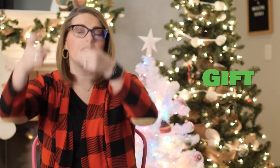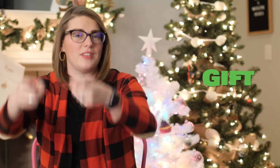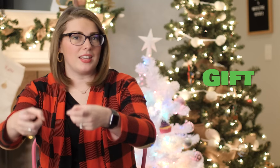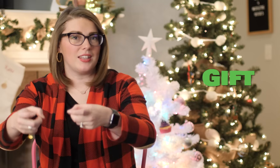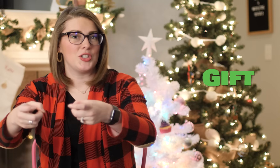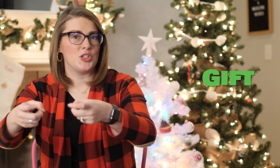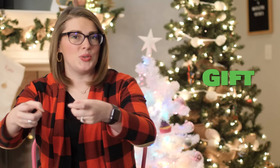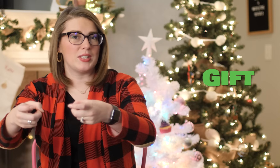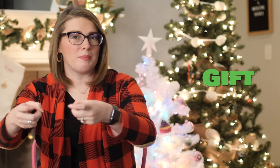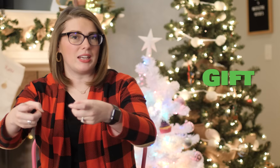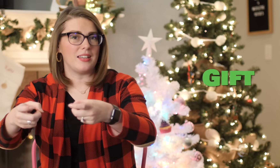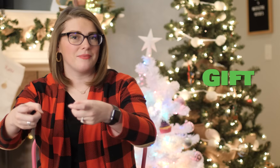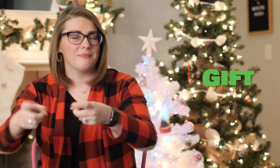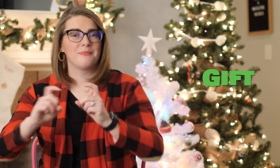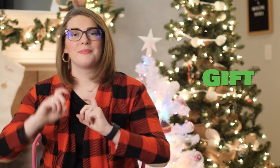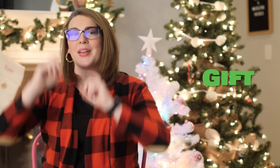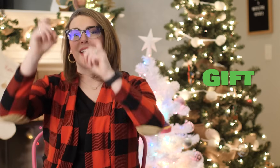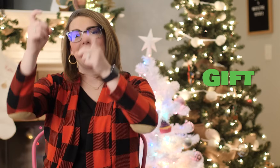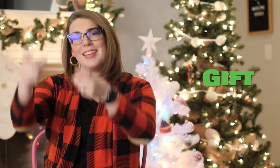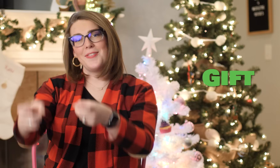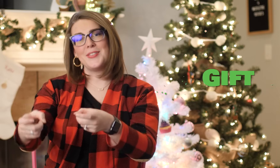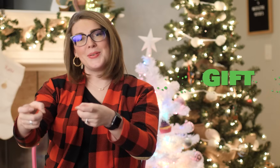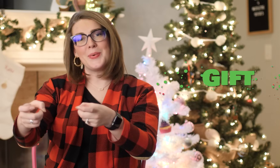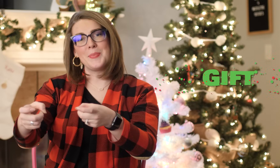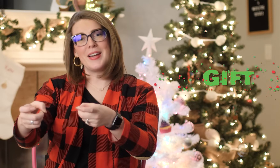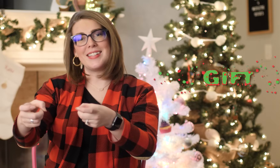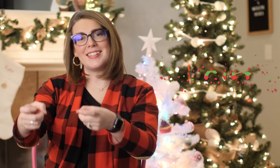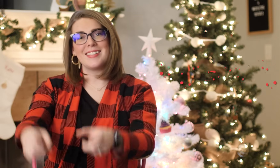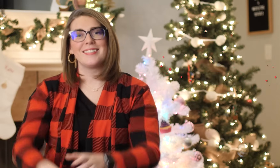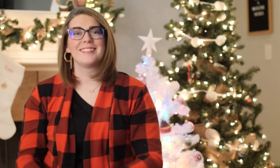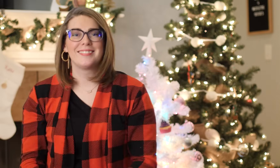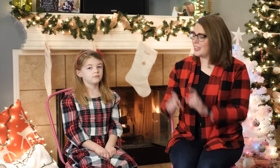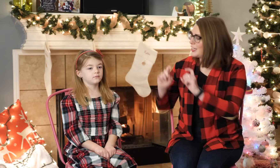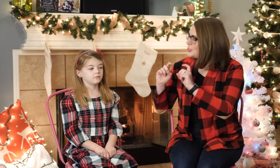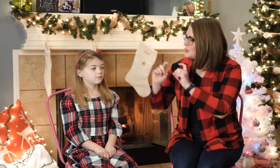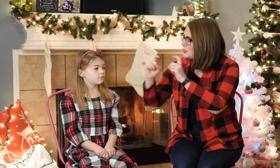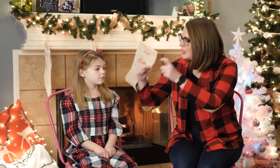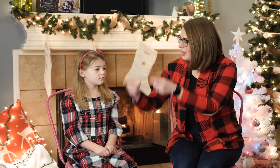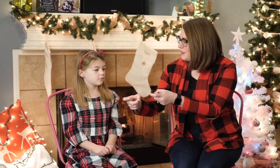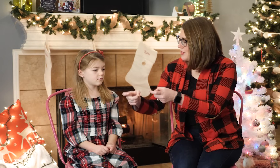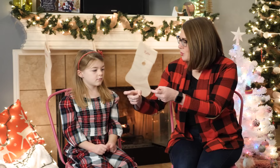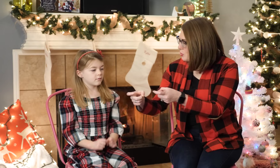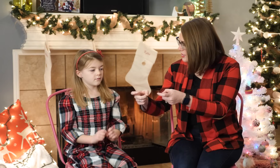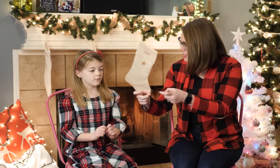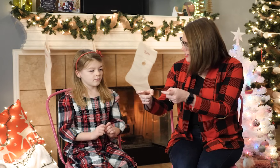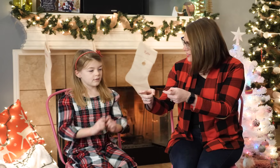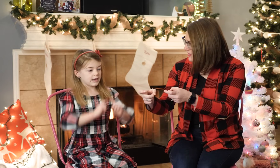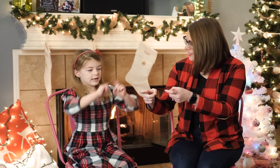giving it to somebody. GIFT or PRESENT Can you do gift or present?